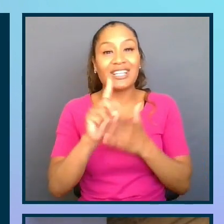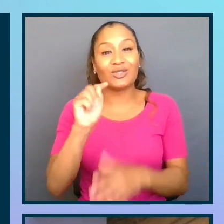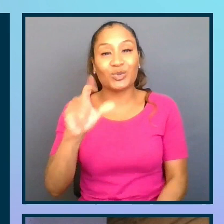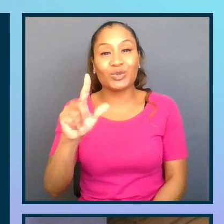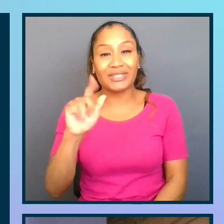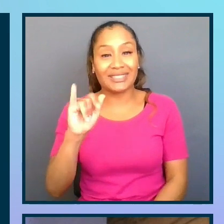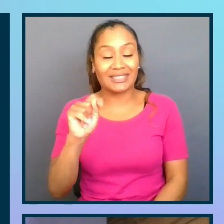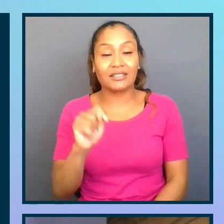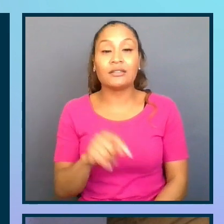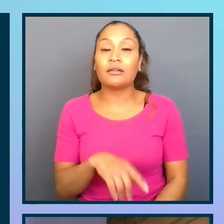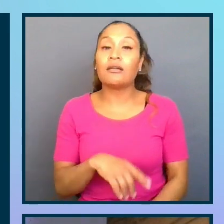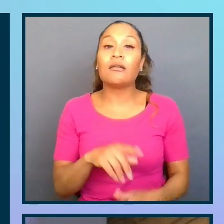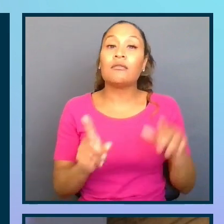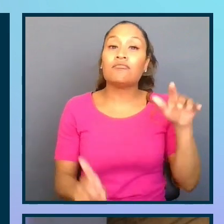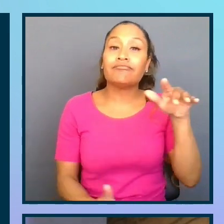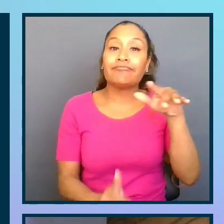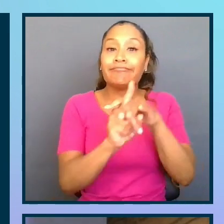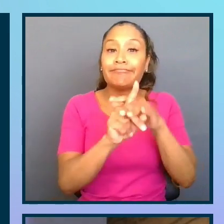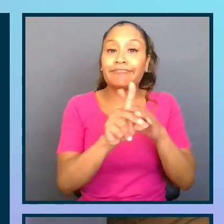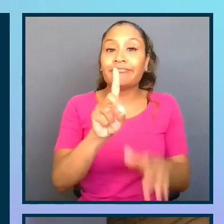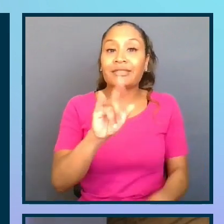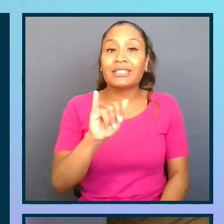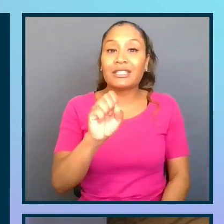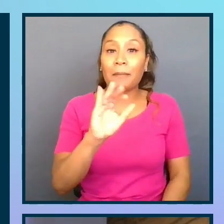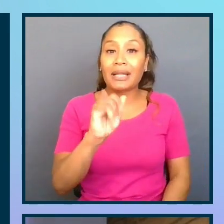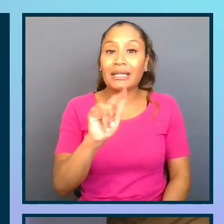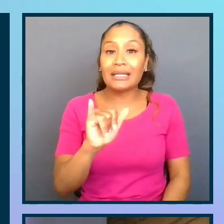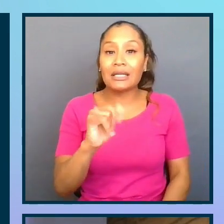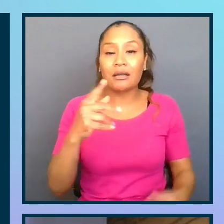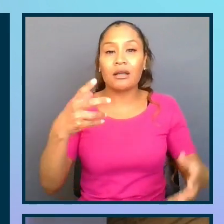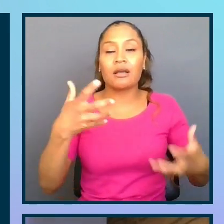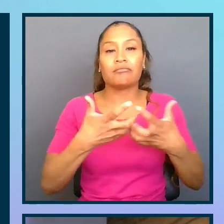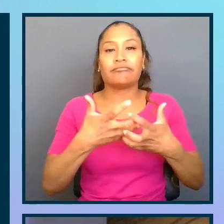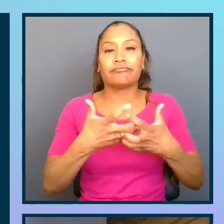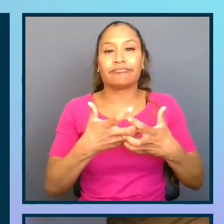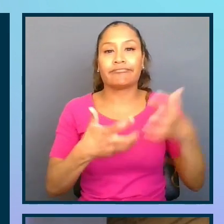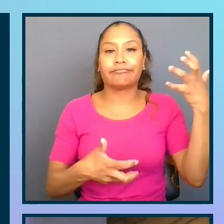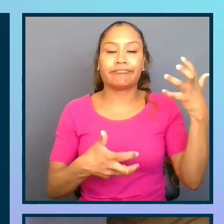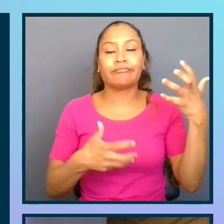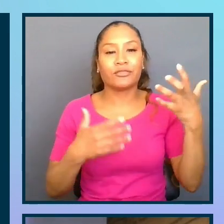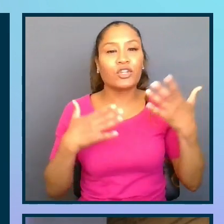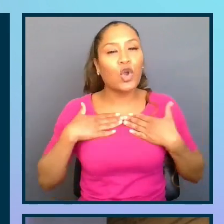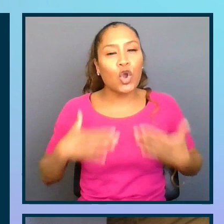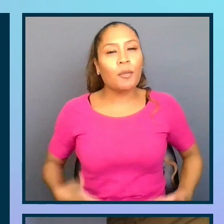when there are mismatched human interactions." So this bit happens at those points of interaction